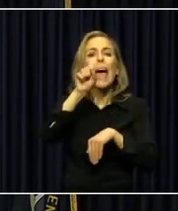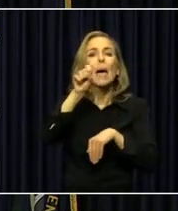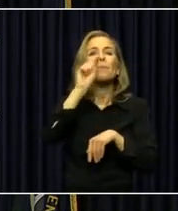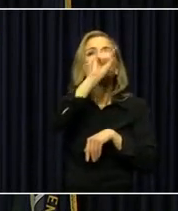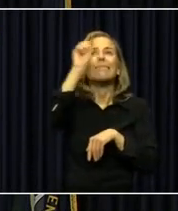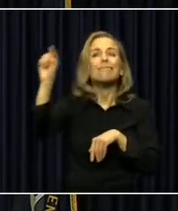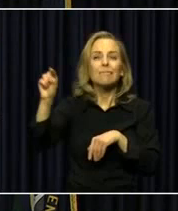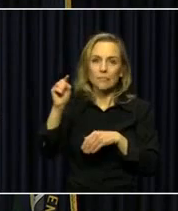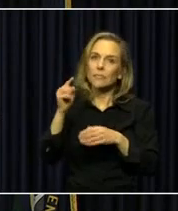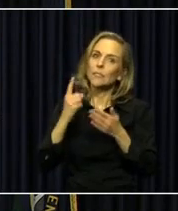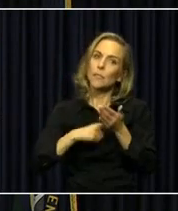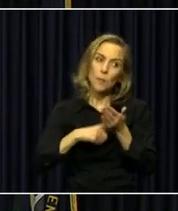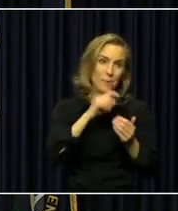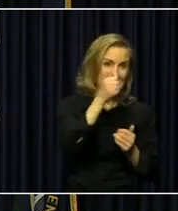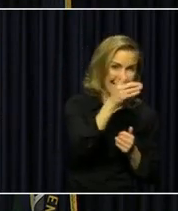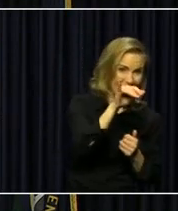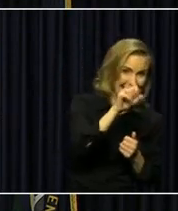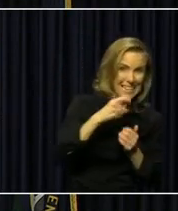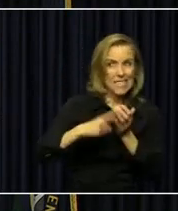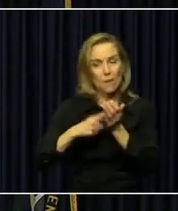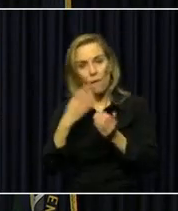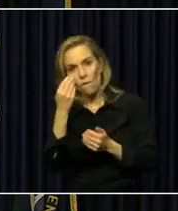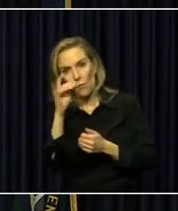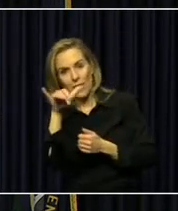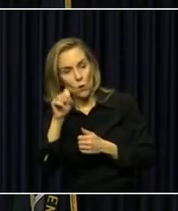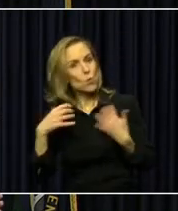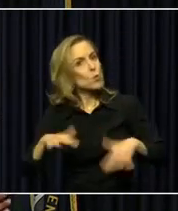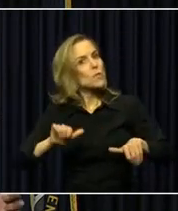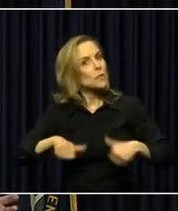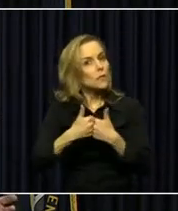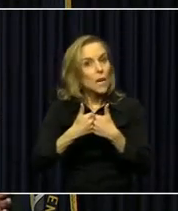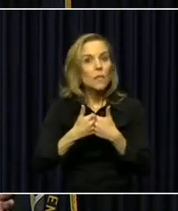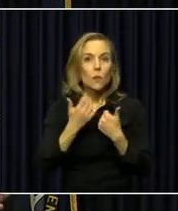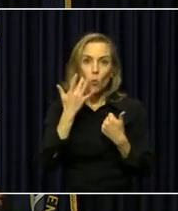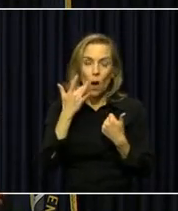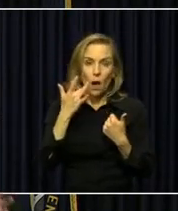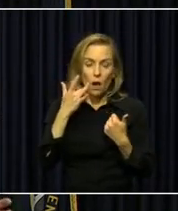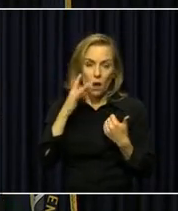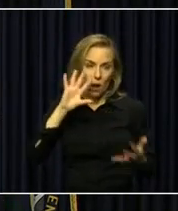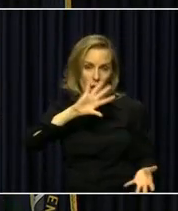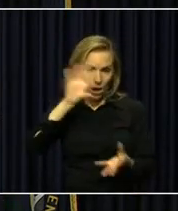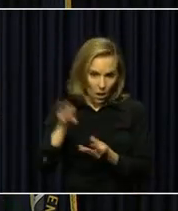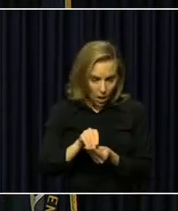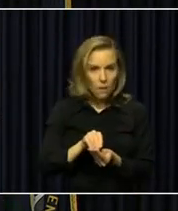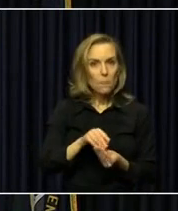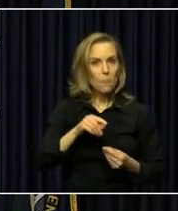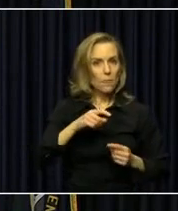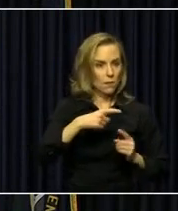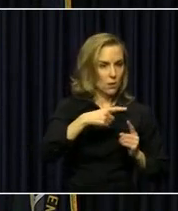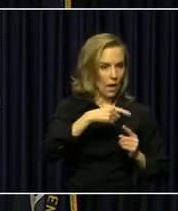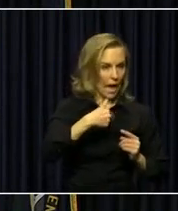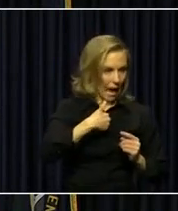THAT HAS GONE THROUGH THIS AND HAS RECOVERED, WE ARE SO HAPPY